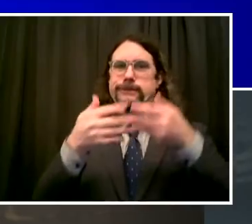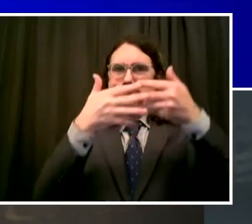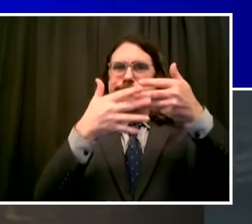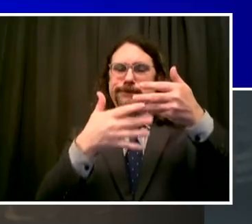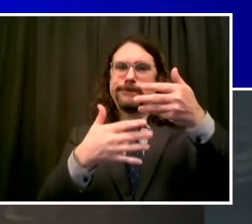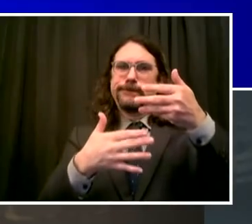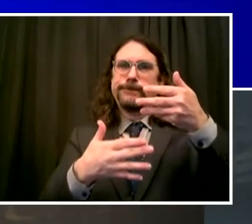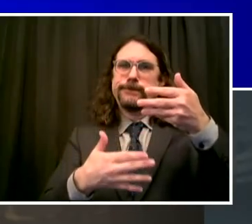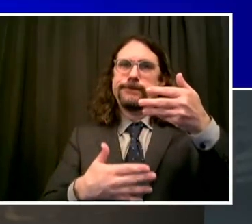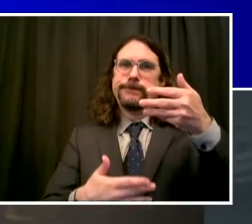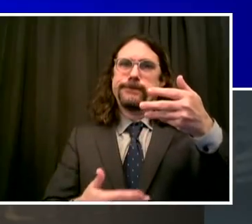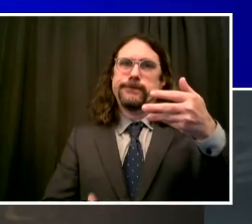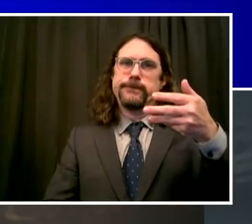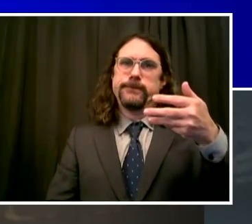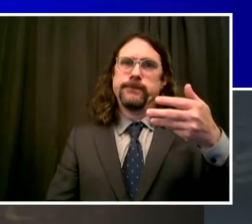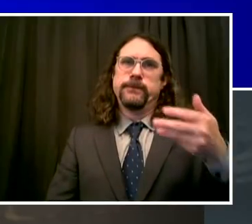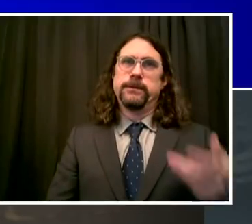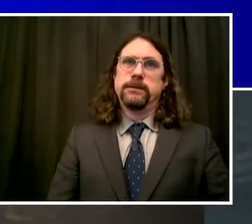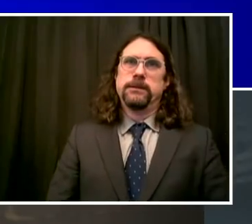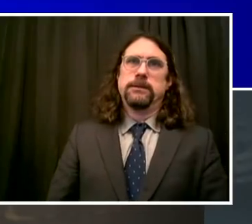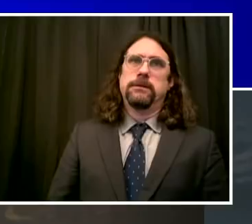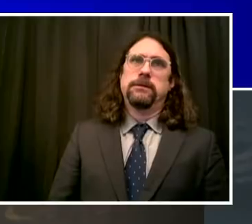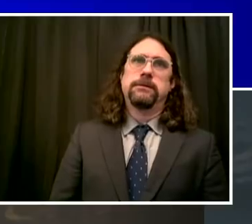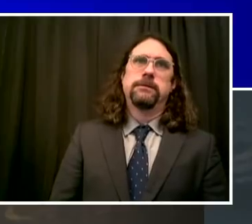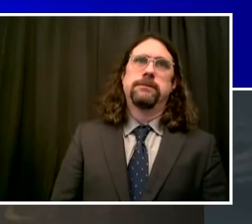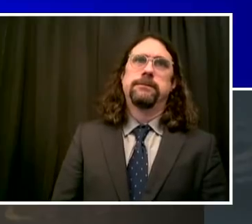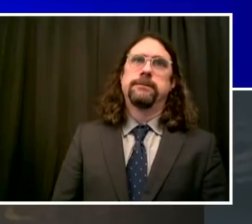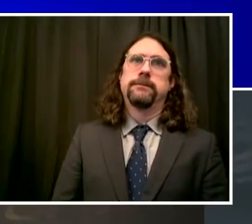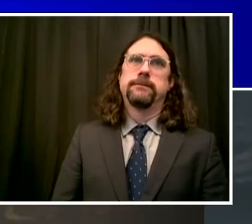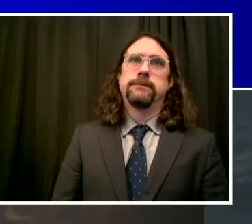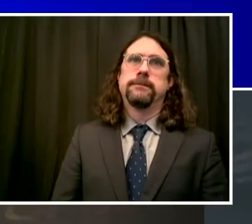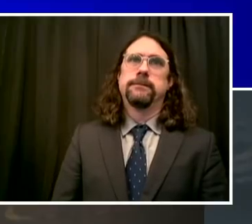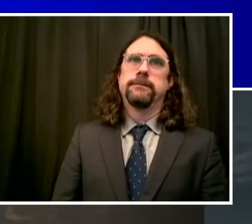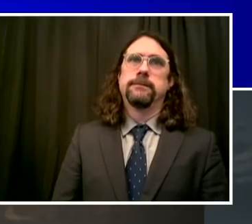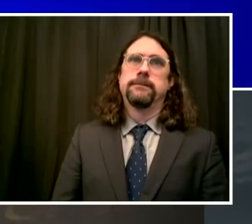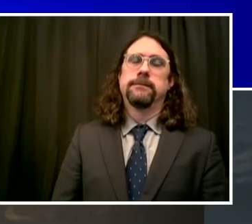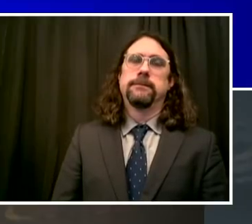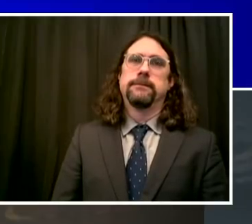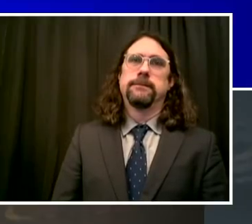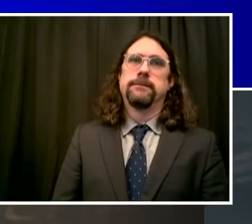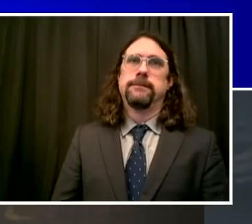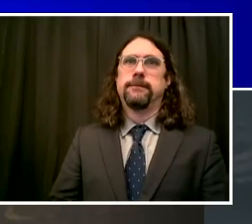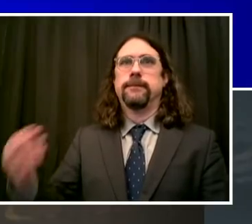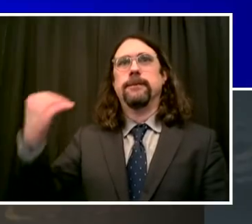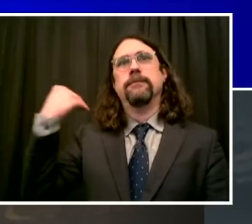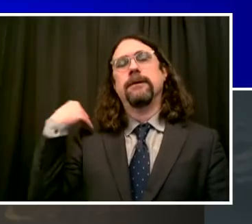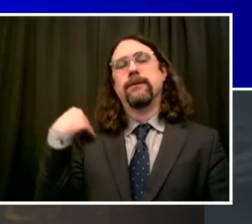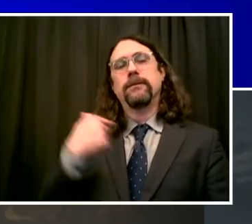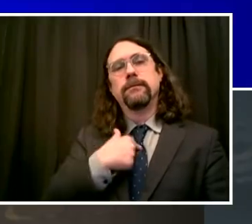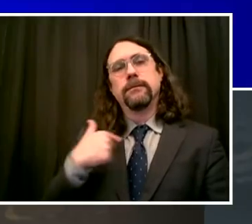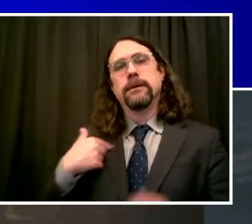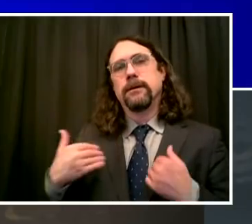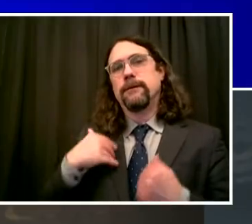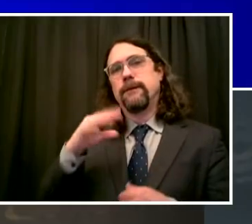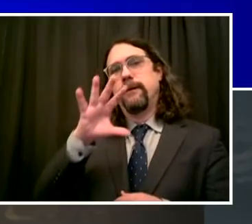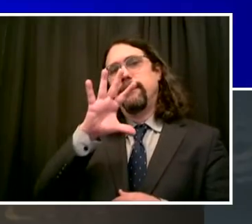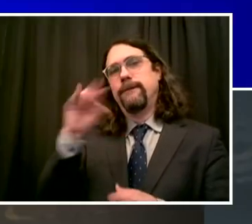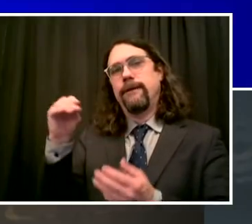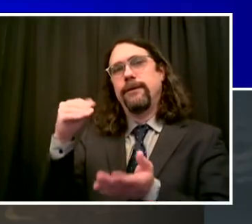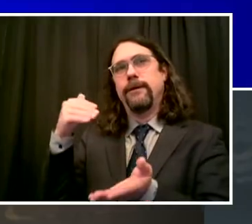COULDOD IWTH $50 MILLION LOAN AND GRNTA PROGRAM. OBVIOUSLY, A HUGE FEDERAL PROGRAM, HUNDREDS OF BIIOLLNSOF DOLLARS HAS COME